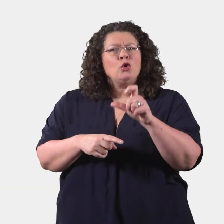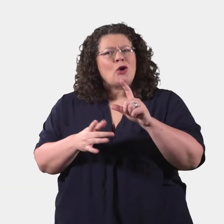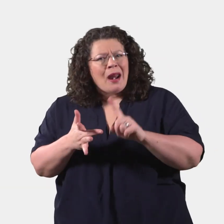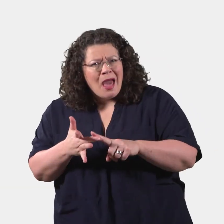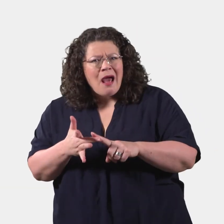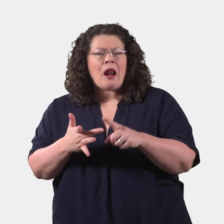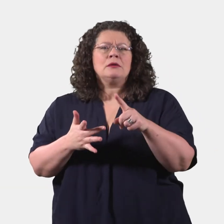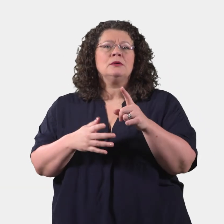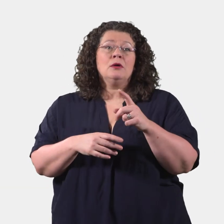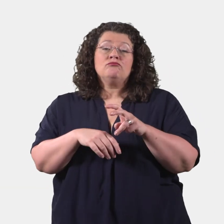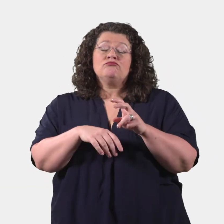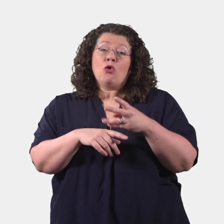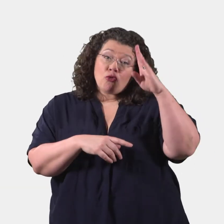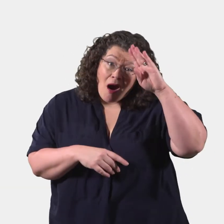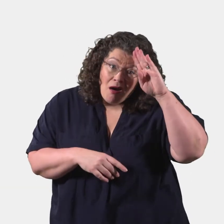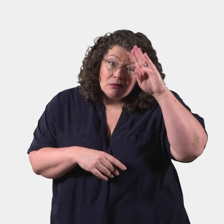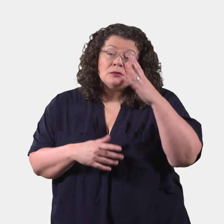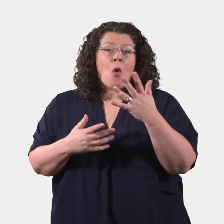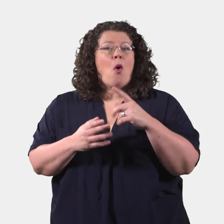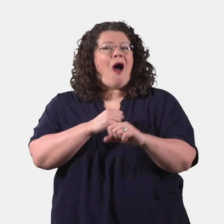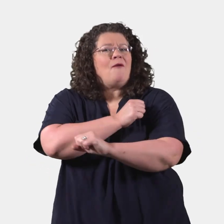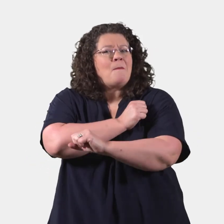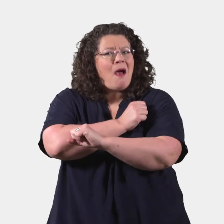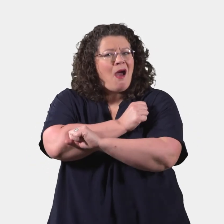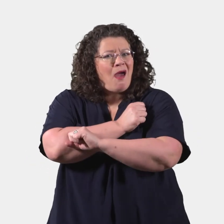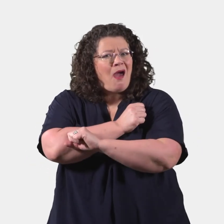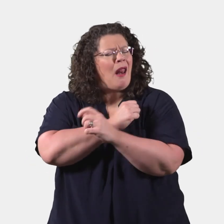There are different rules for refugees and their families from certain places.